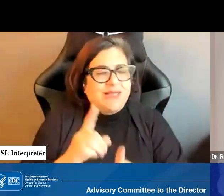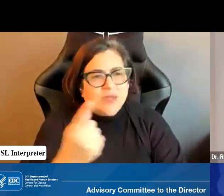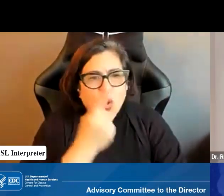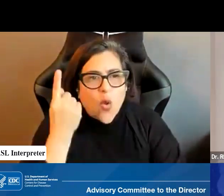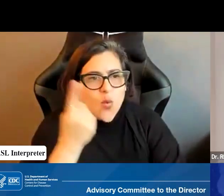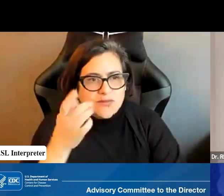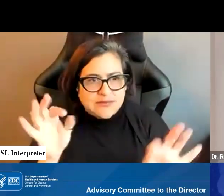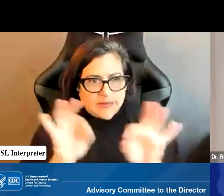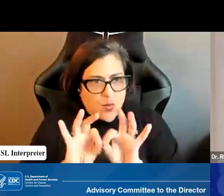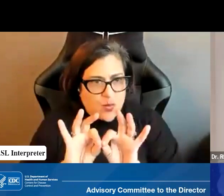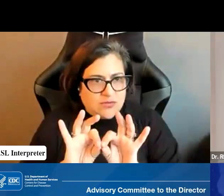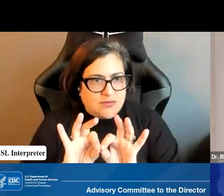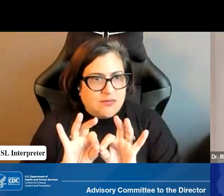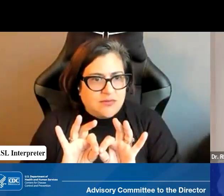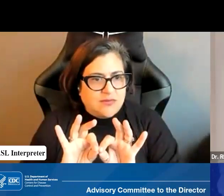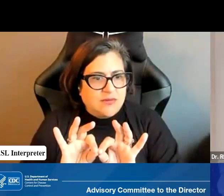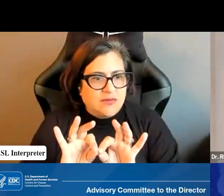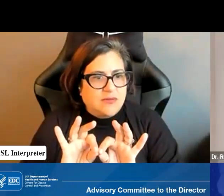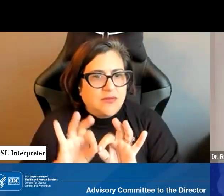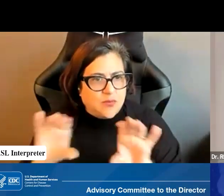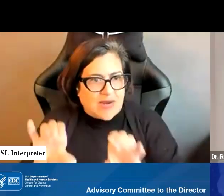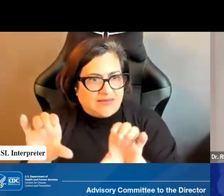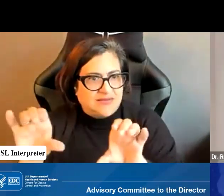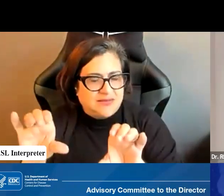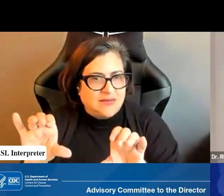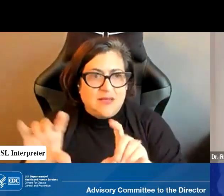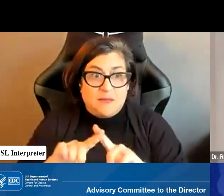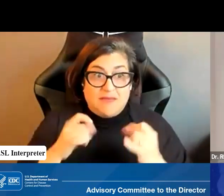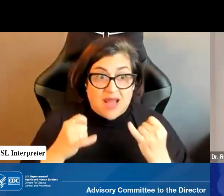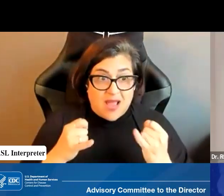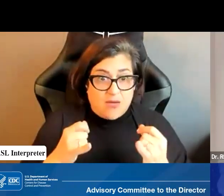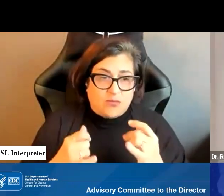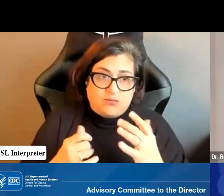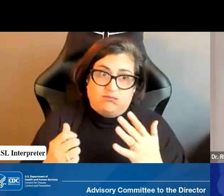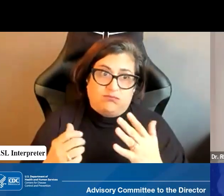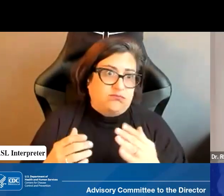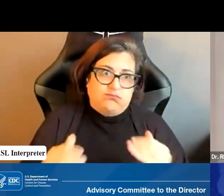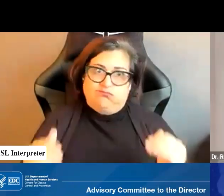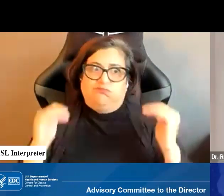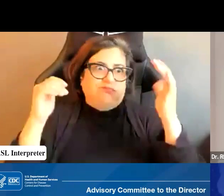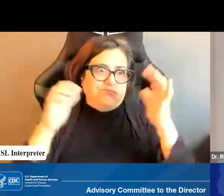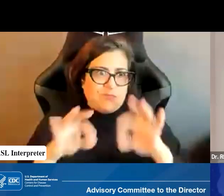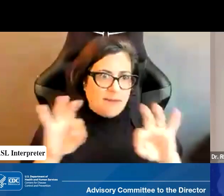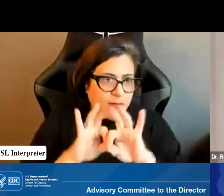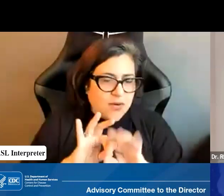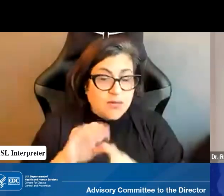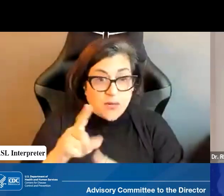It's a more important practice now that we, as you build trust, you maintain trust,